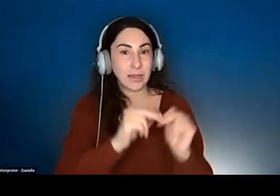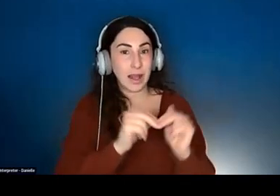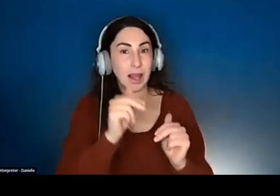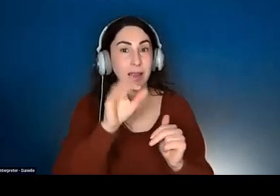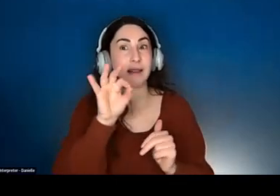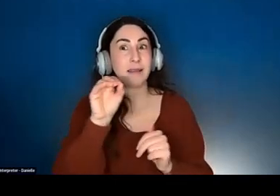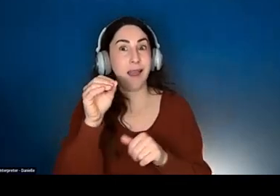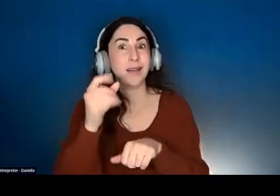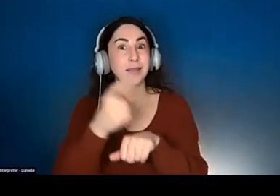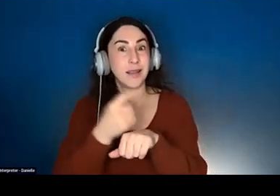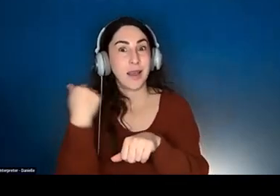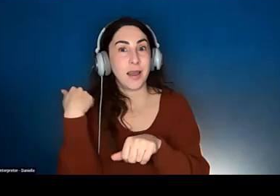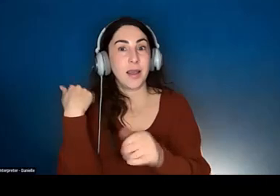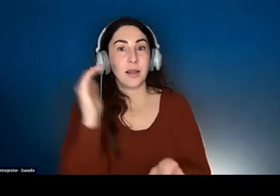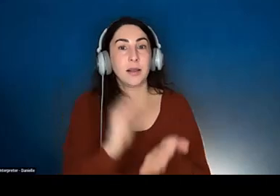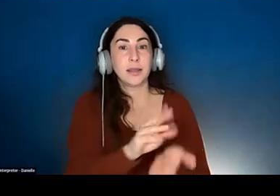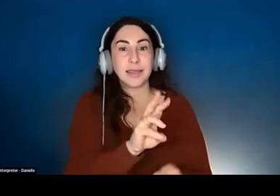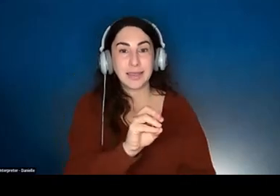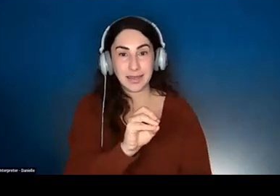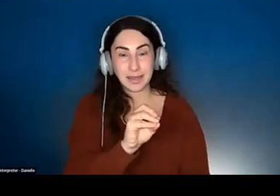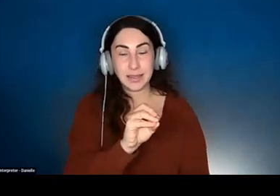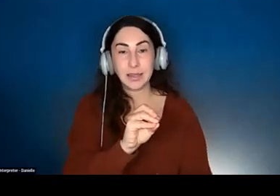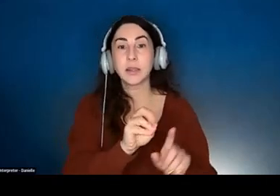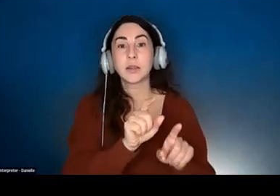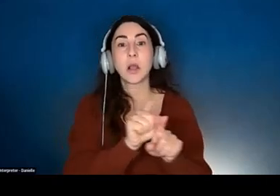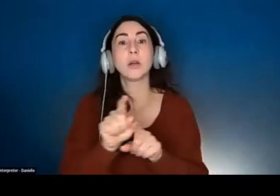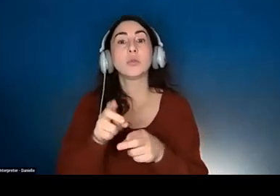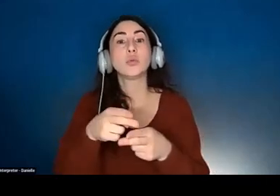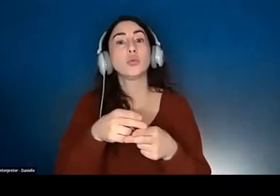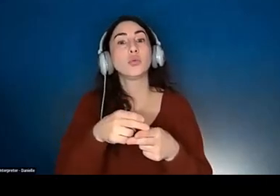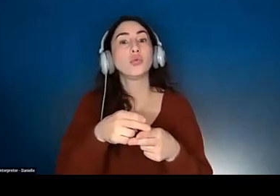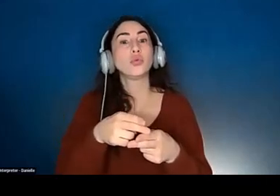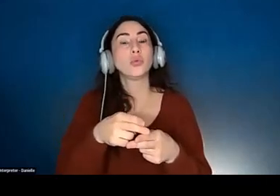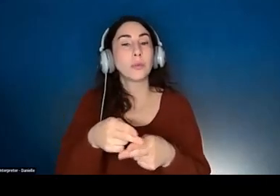allowed stays in short-term rehab facilities to count.